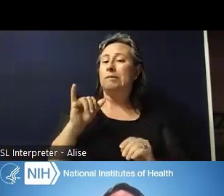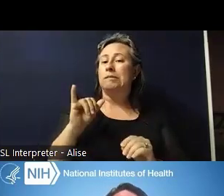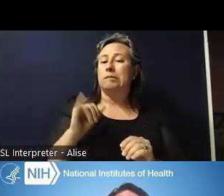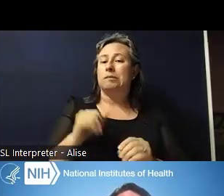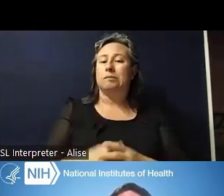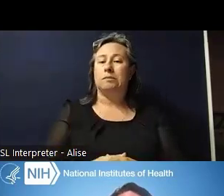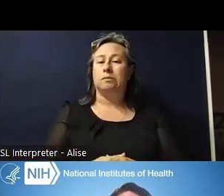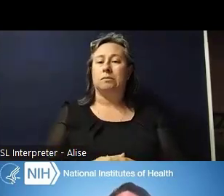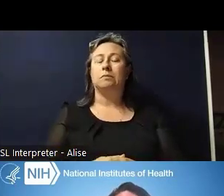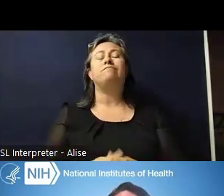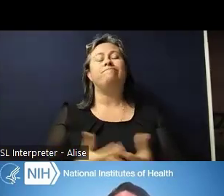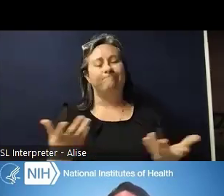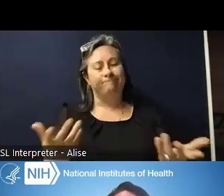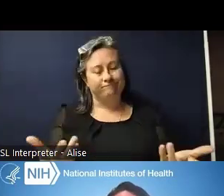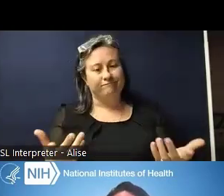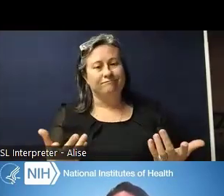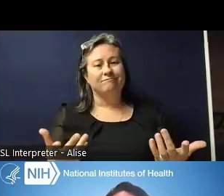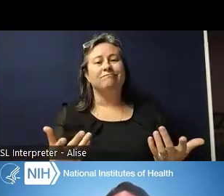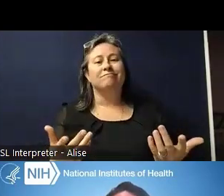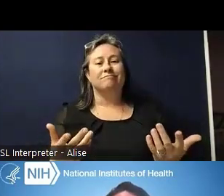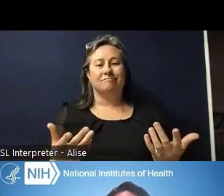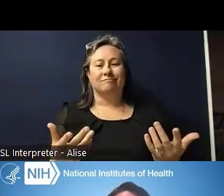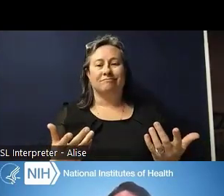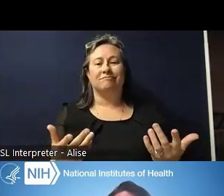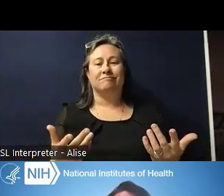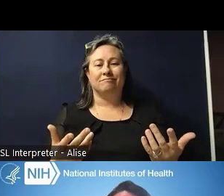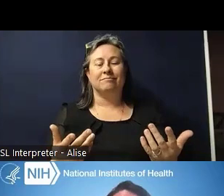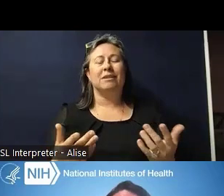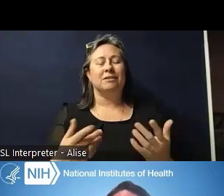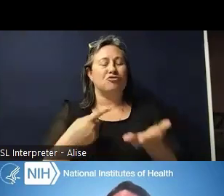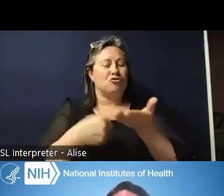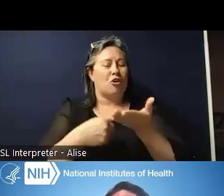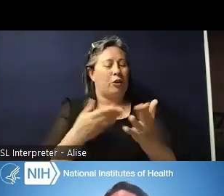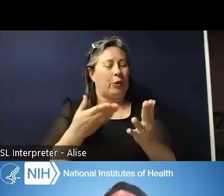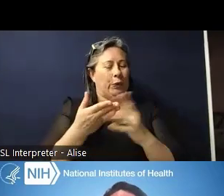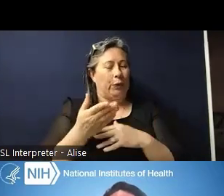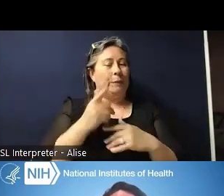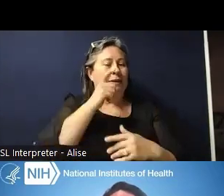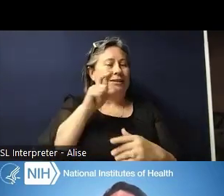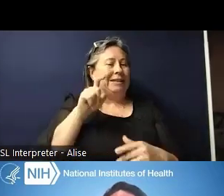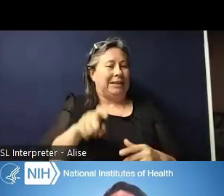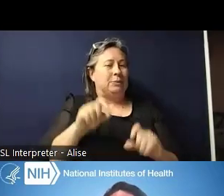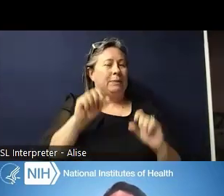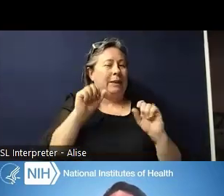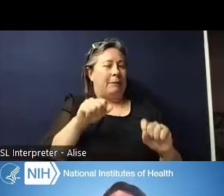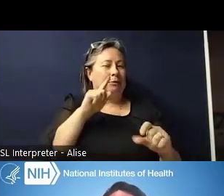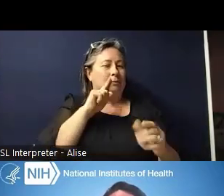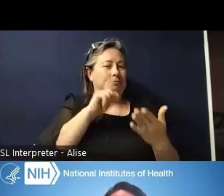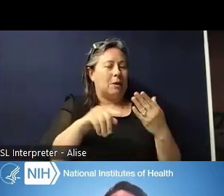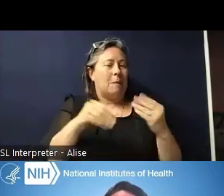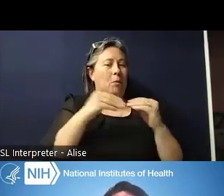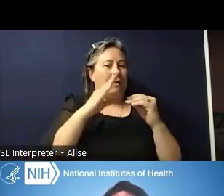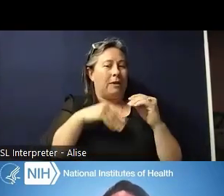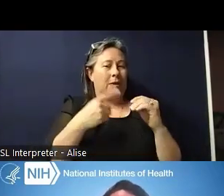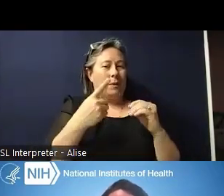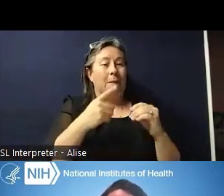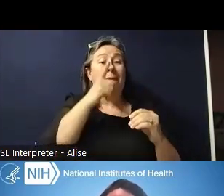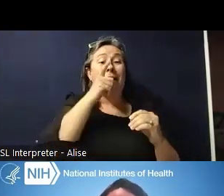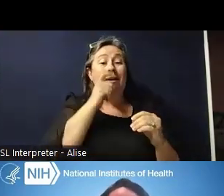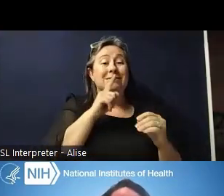All right. Well, then let's hop forward to the answer because you really do need to be able to check more than one of these because the answer is all of the above,